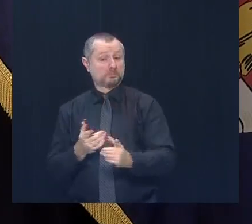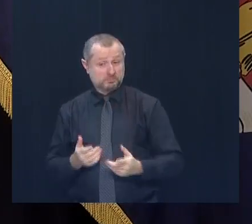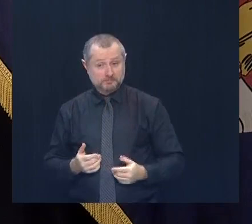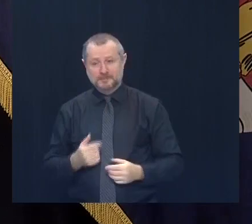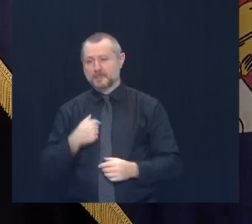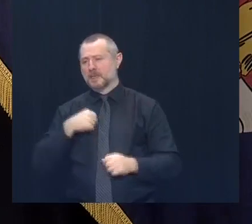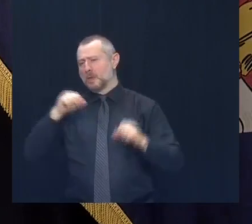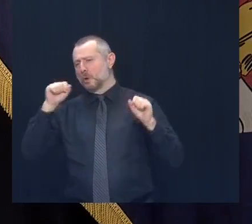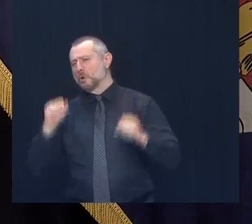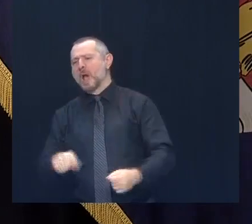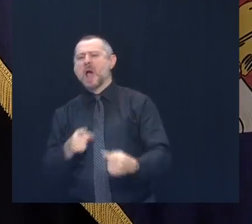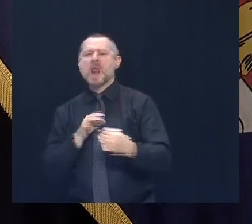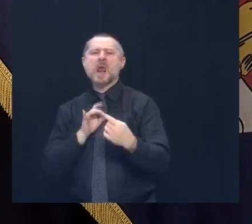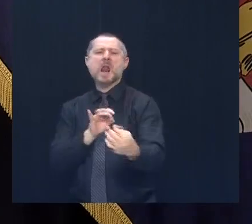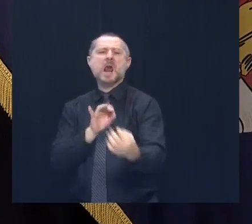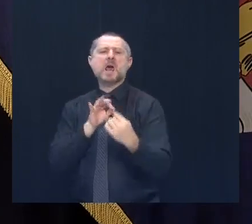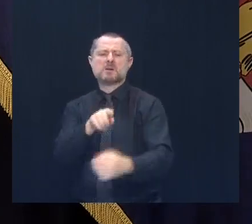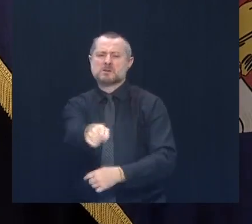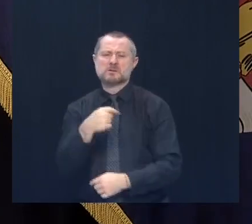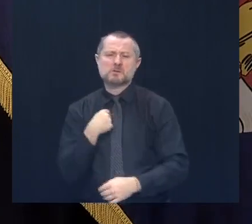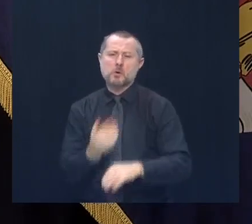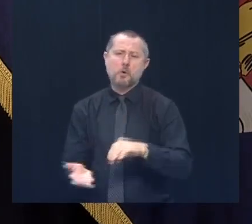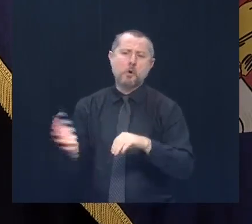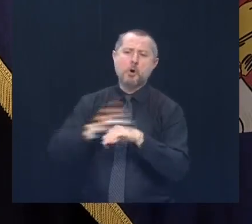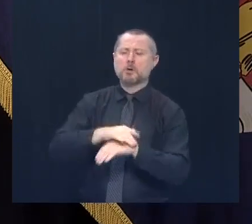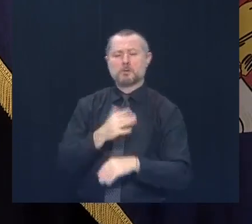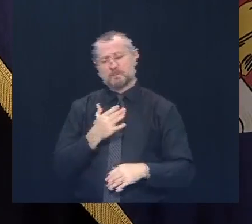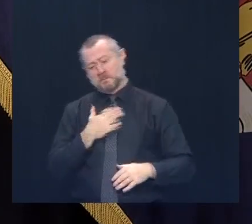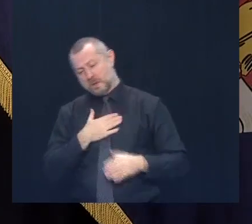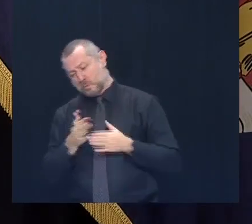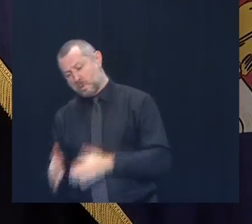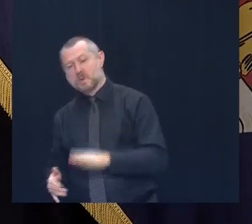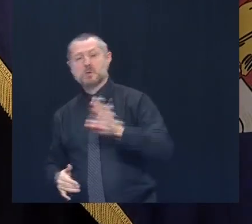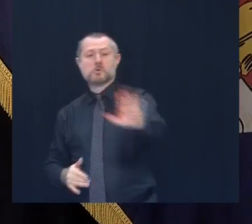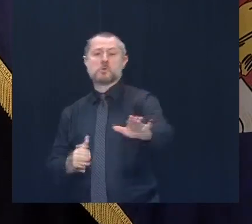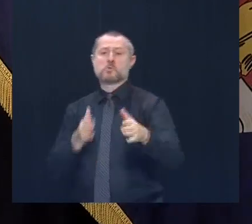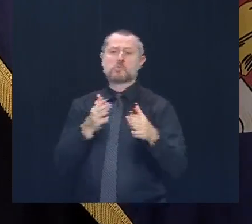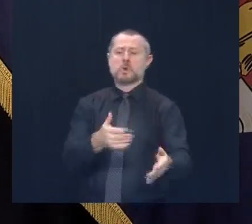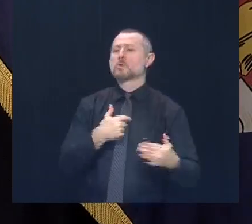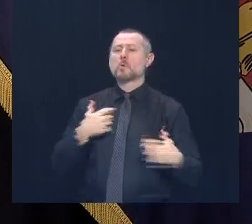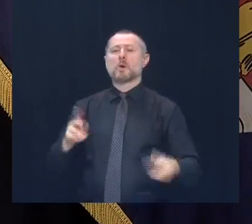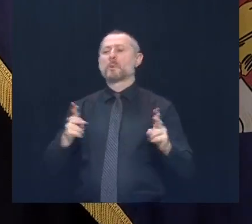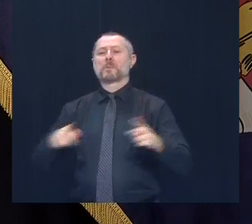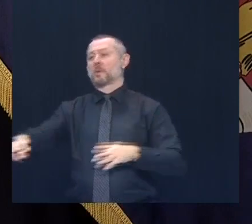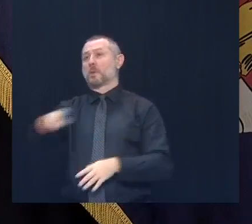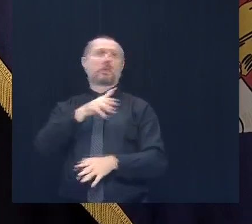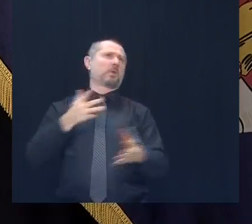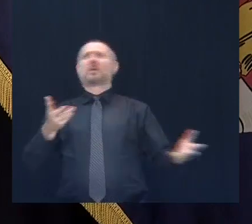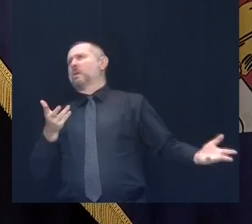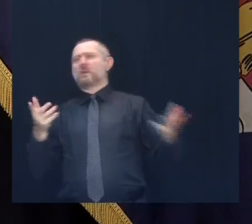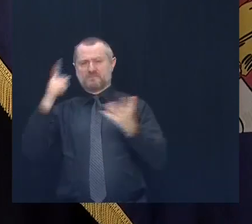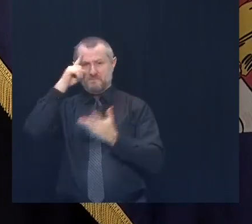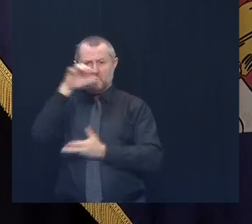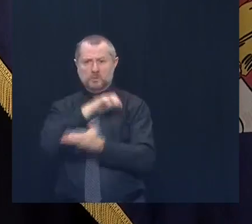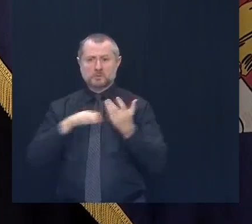FASTER SO YOU HAVE A BETTER IDEA OF WHERE YOU AREÑi ÑiGOING. MY BASIC POINT IS YOU CAN HAVEi%iP R(T&HáhP &HC%